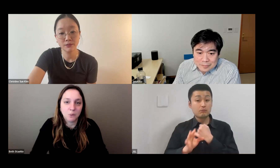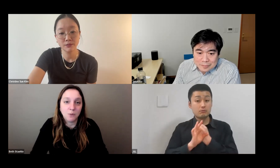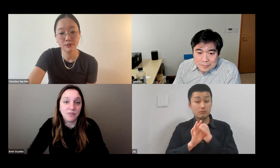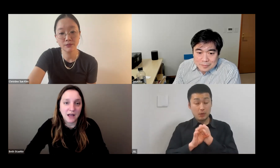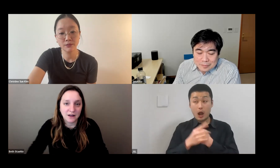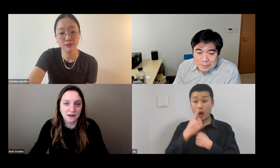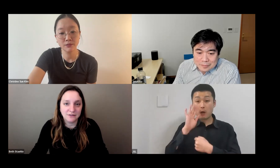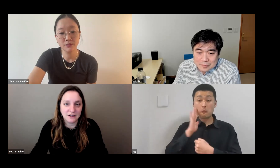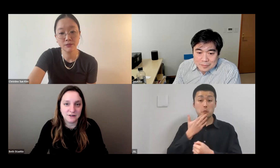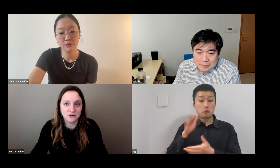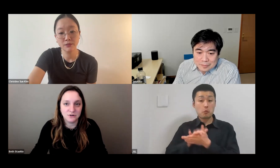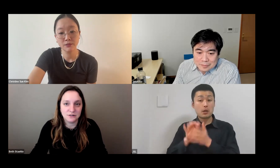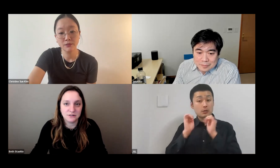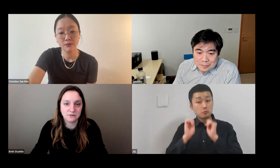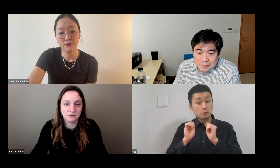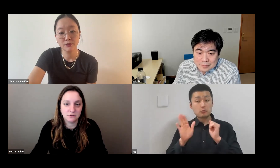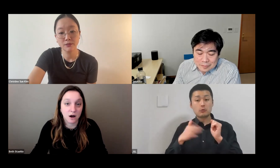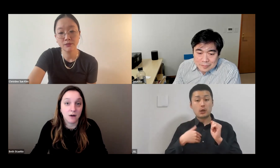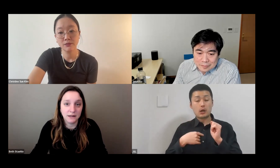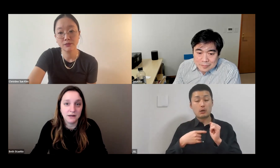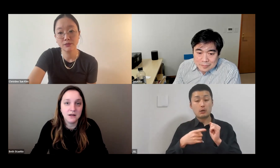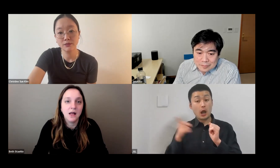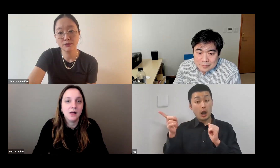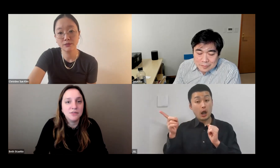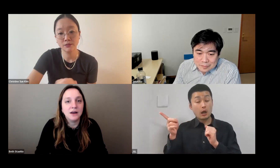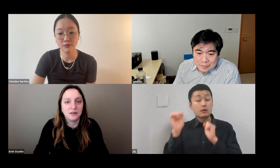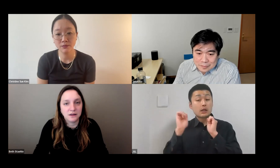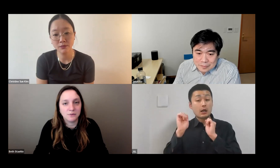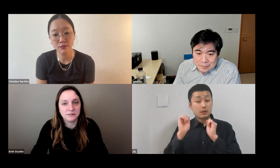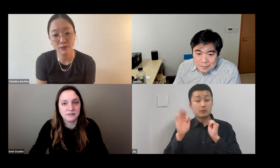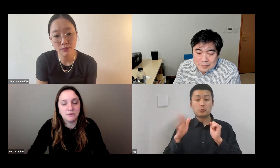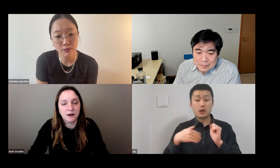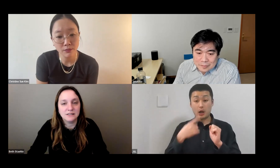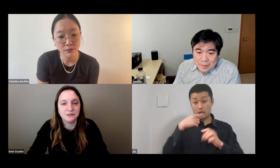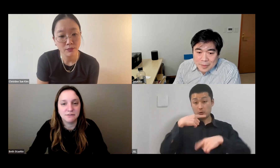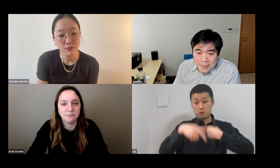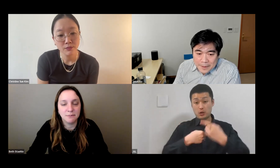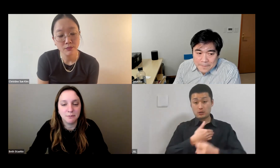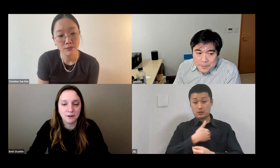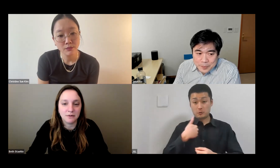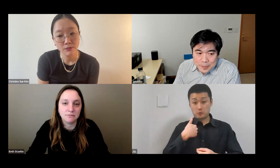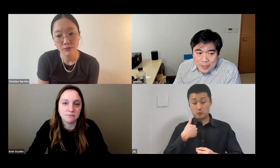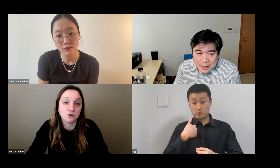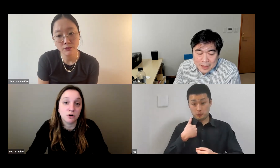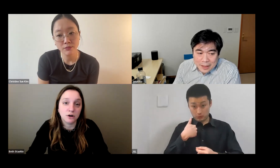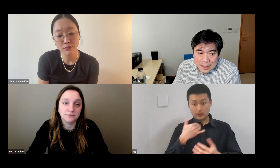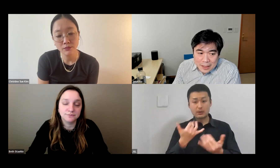When that kind of attitude is common, then I see rights for deaf people become stronger.